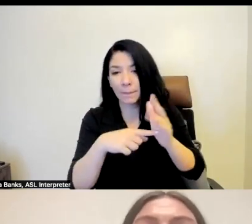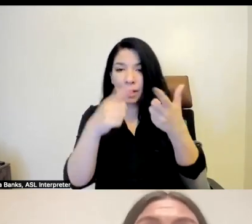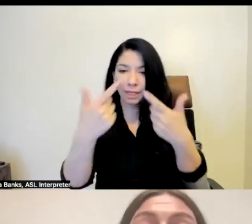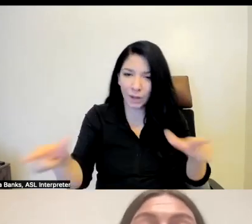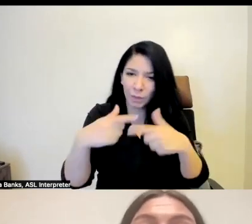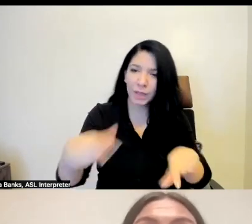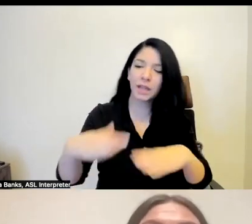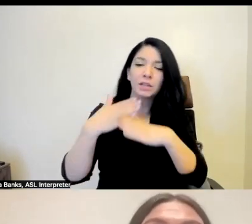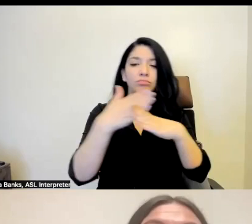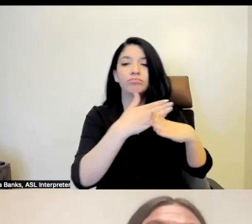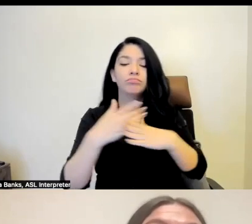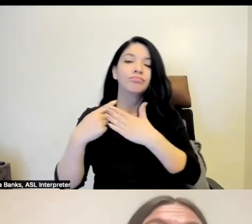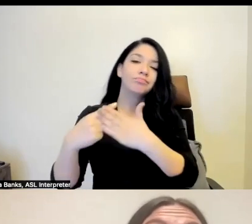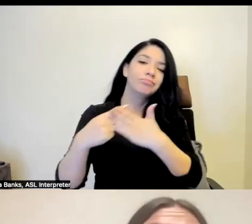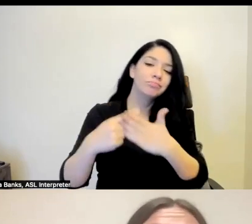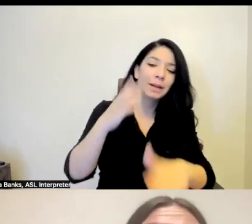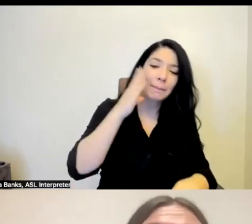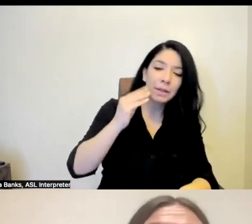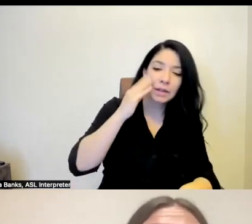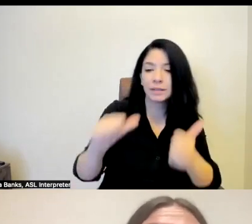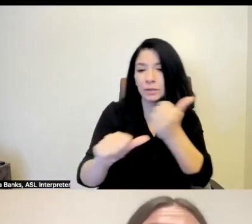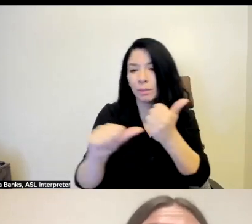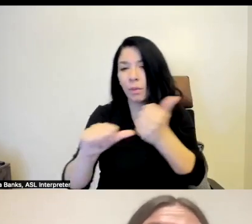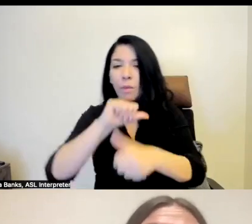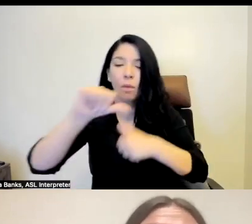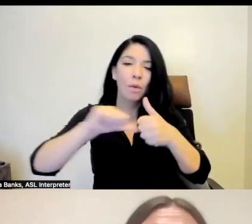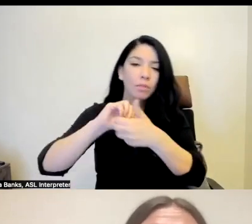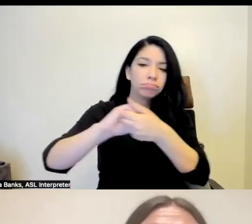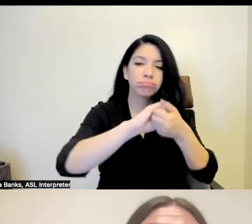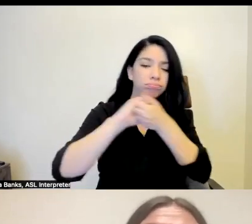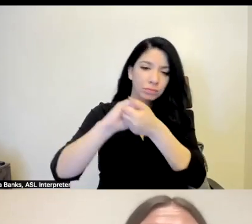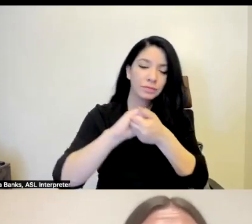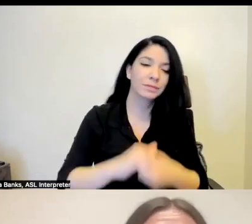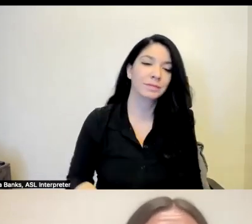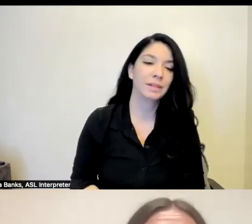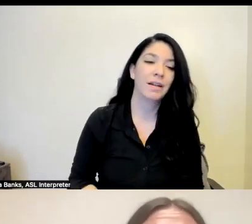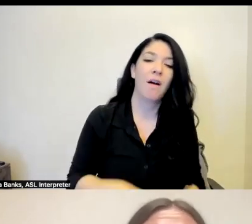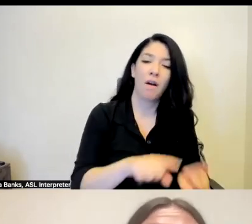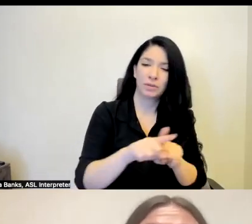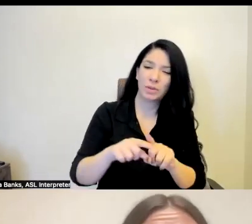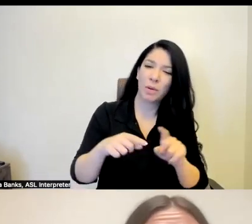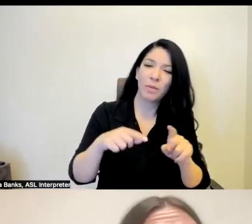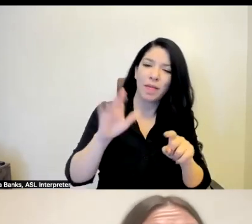and generally support one another with parts of the reasonable accommodation process. Because